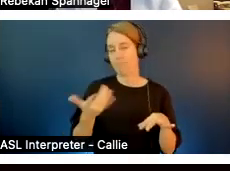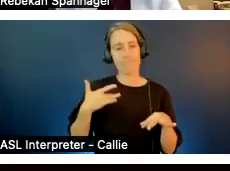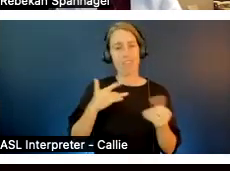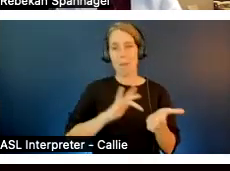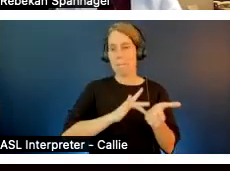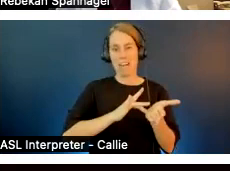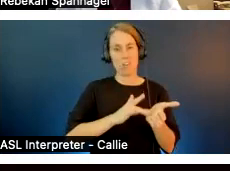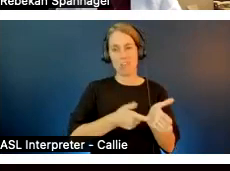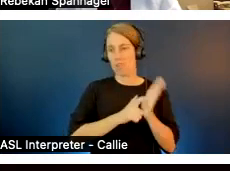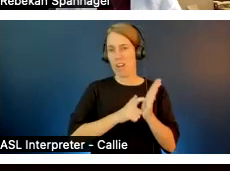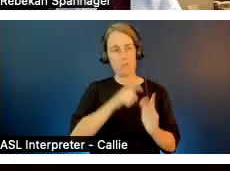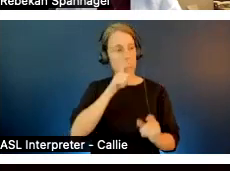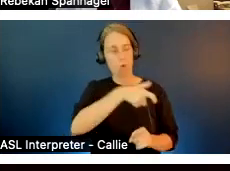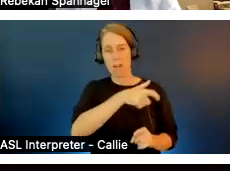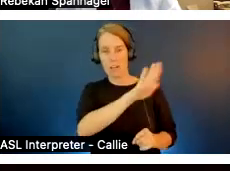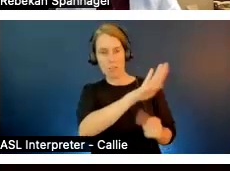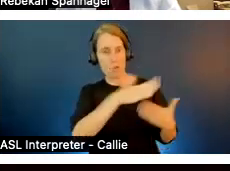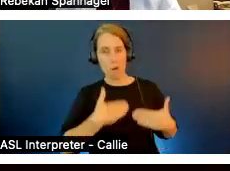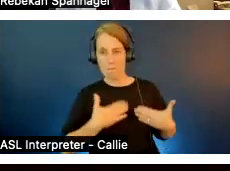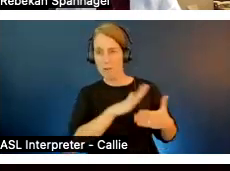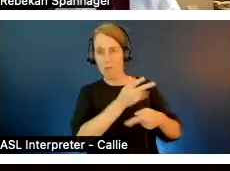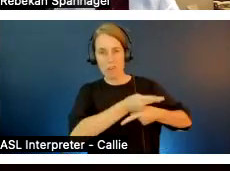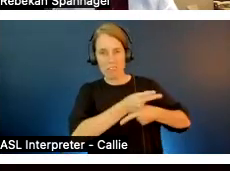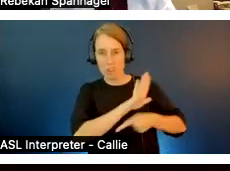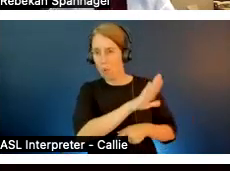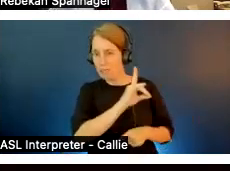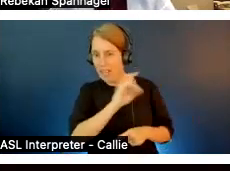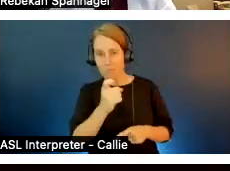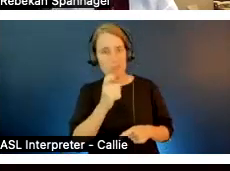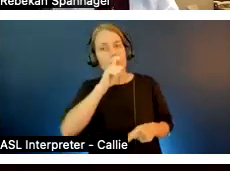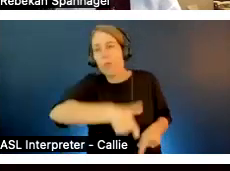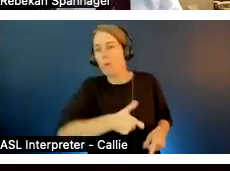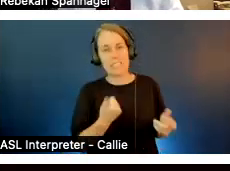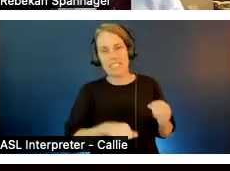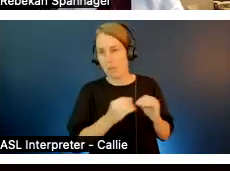be specific and what it describes as far as what their reasoning for that is and then it should say